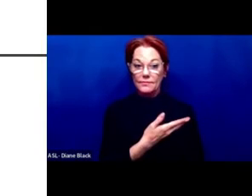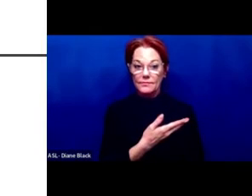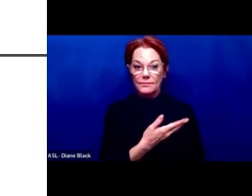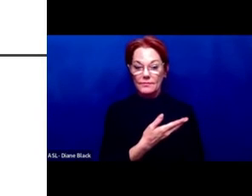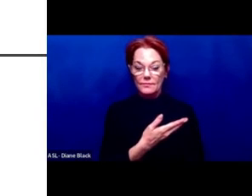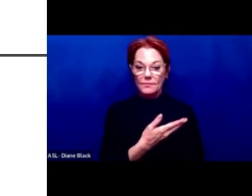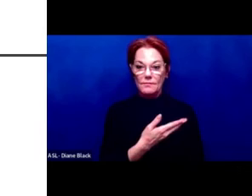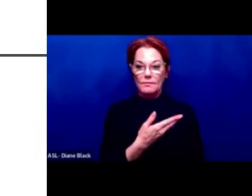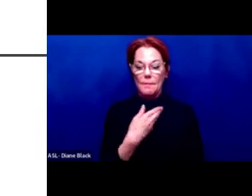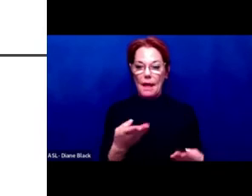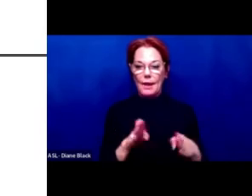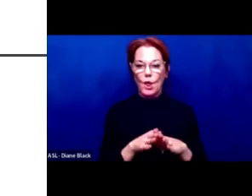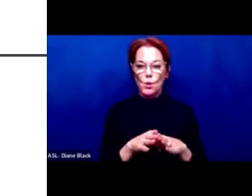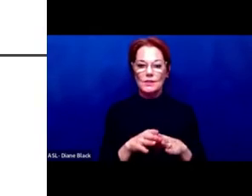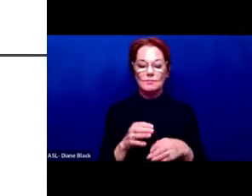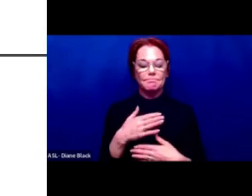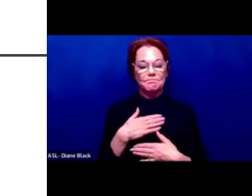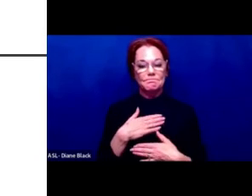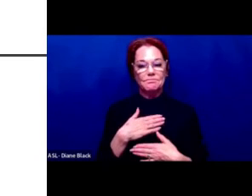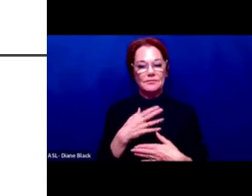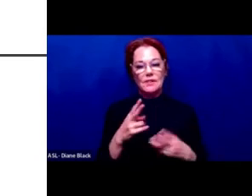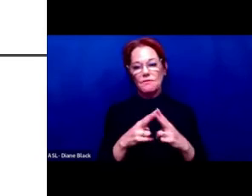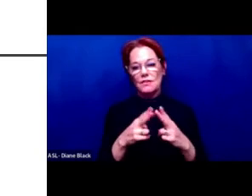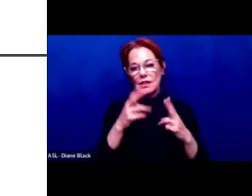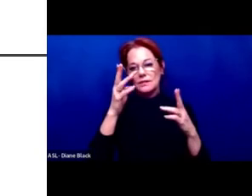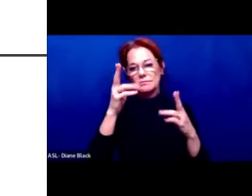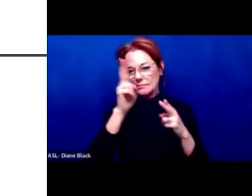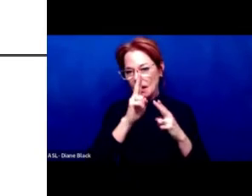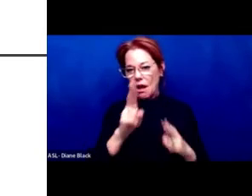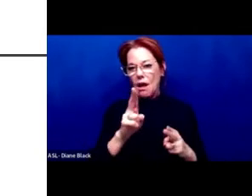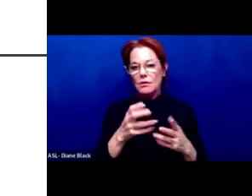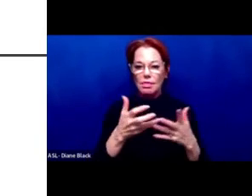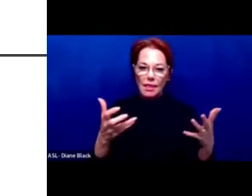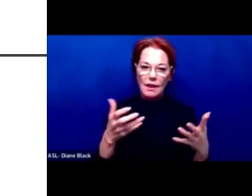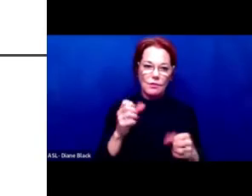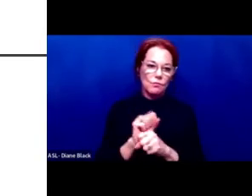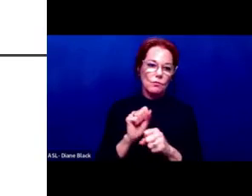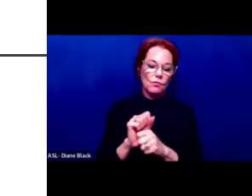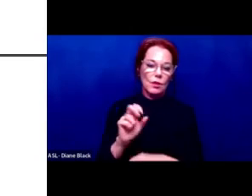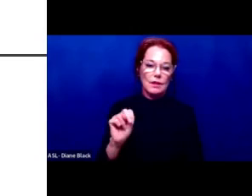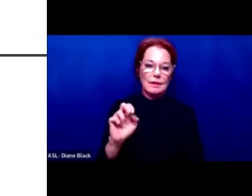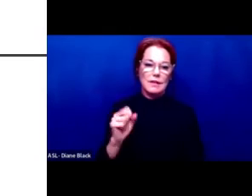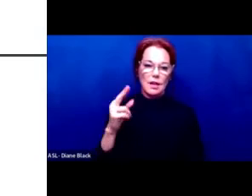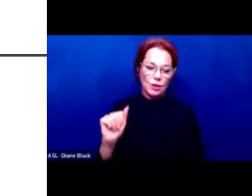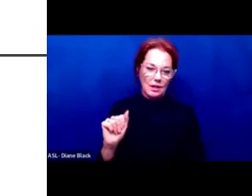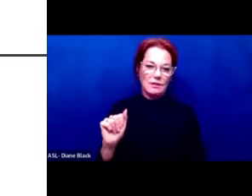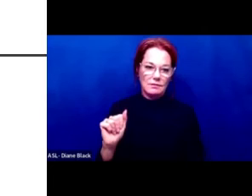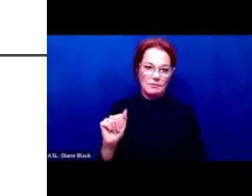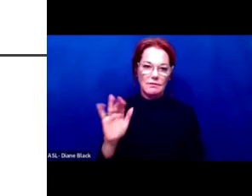closing, just I'm super honored, very grateful for the work that NASHIA does with the LINK Center, and just how much expertise they've brought to